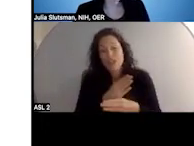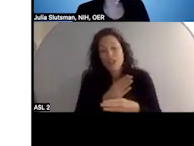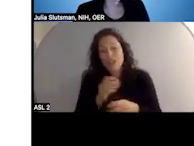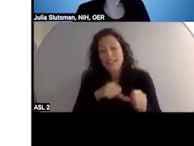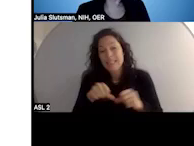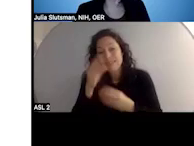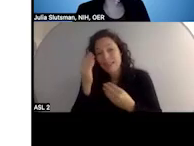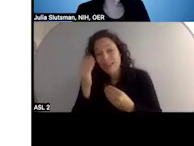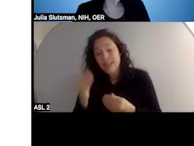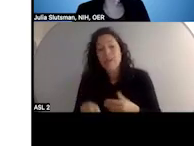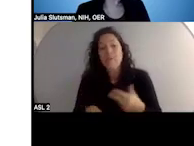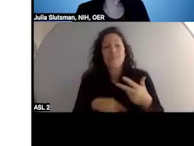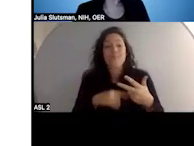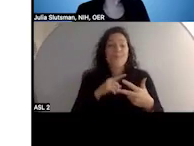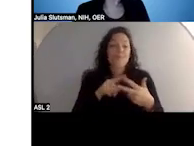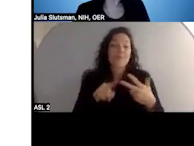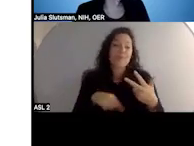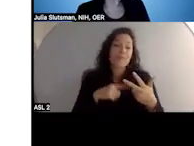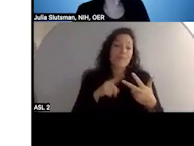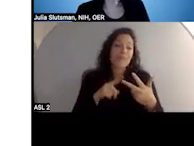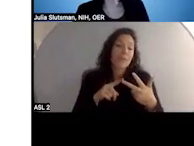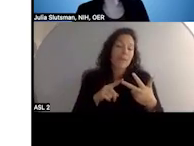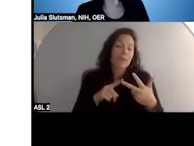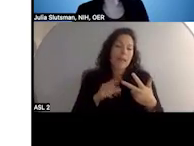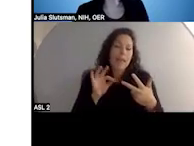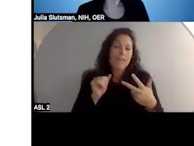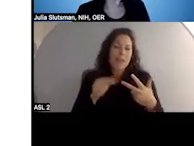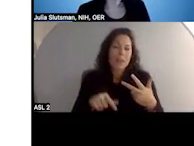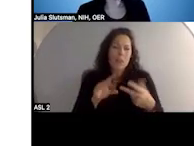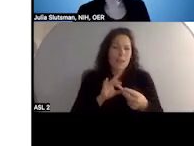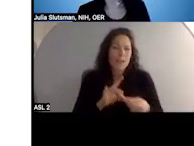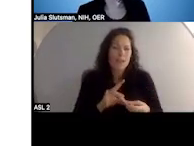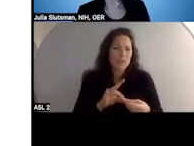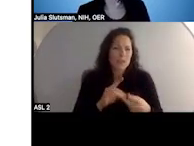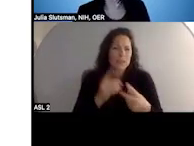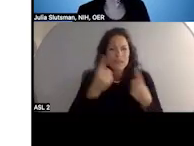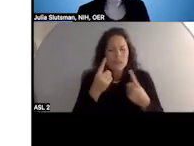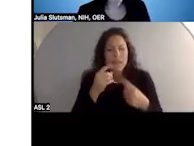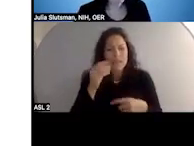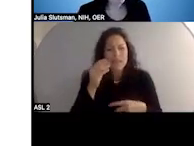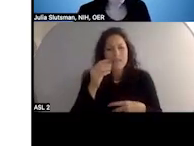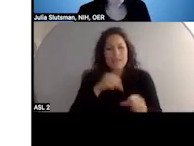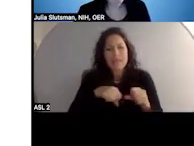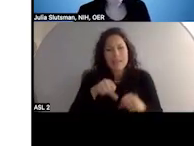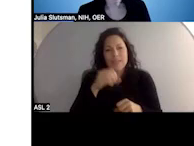FAQs related to considerations for data from human research participants